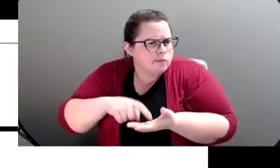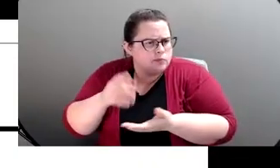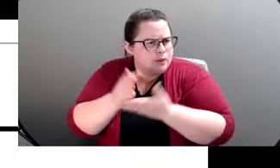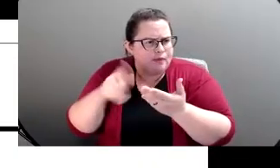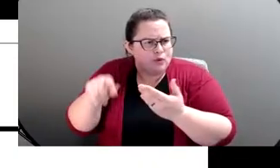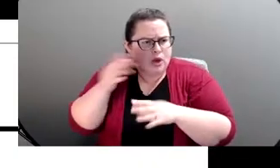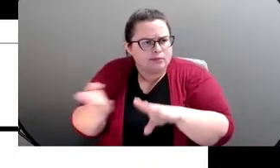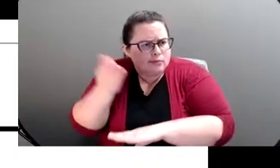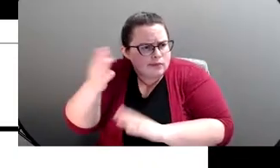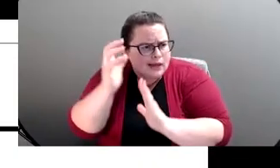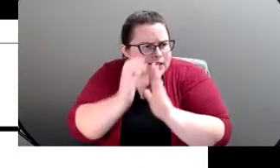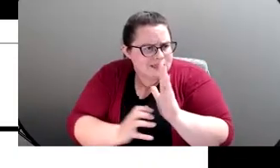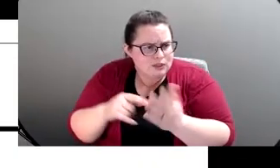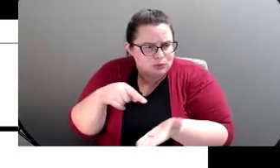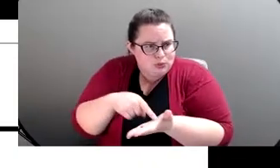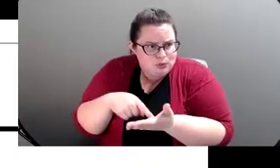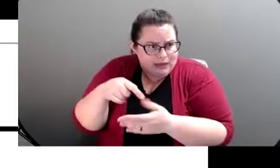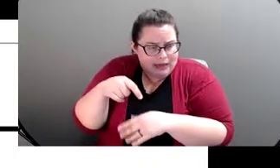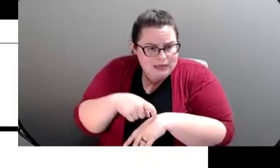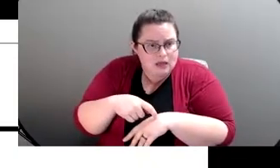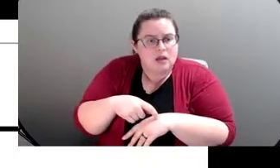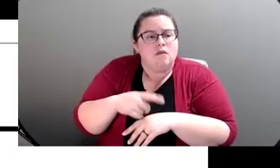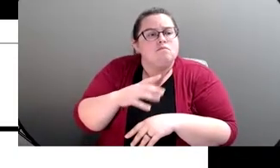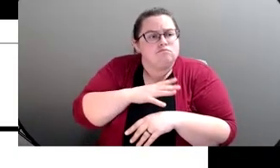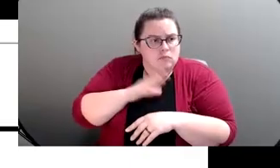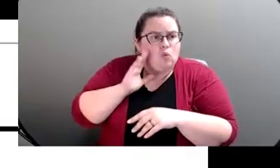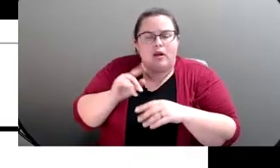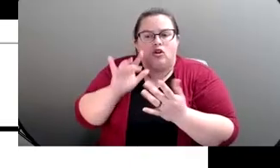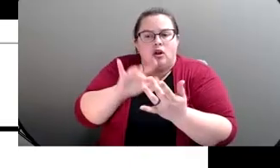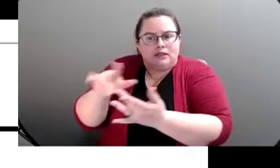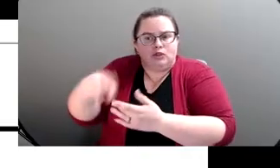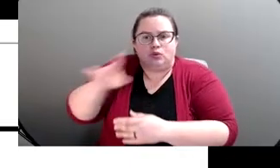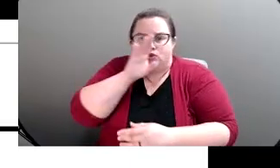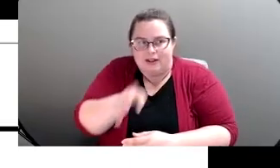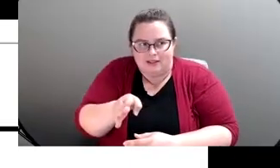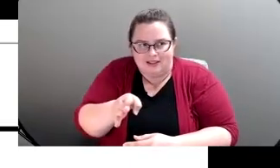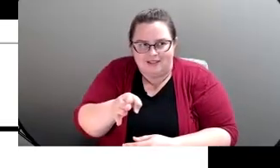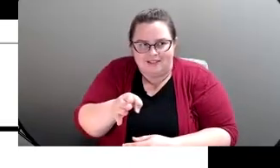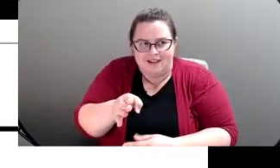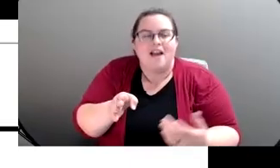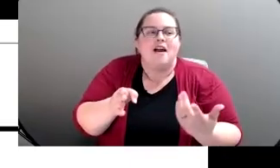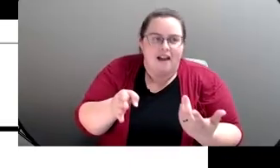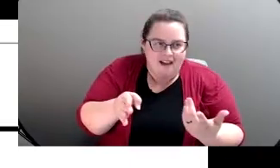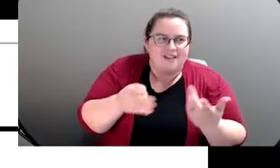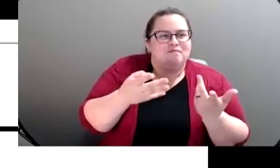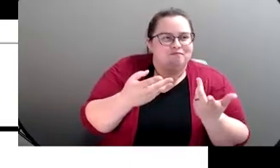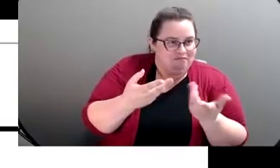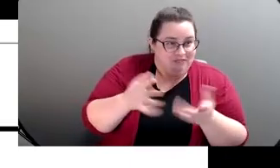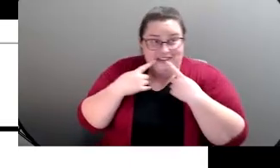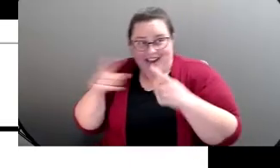So I'm going to be reaching out to you. And that way, it's documented within your course. And then you're going to want to mention that in your syllabus.